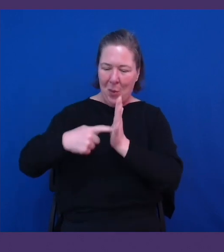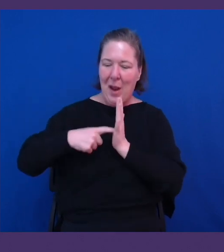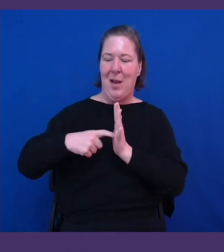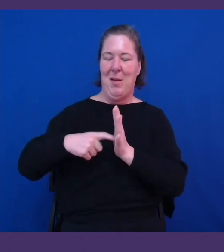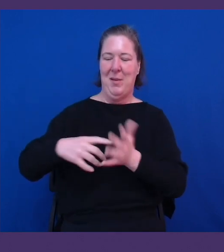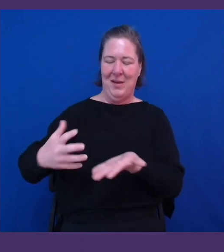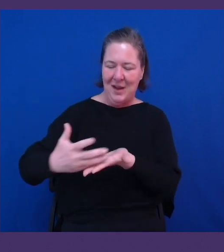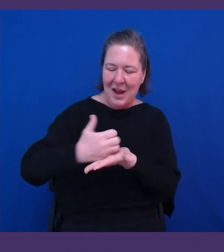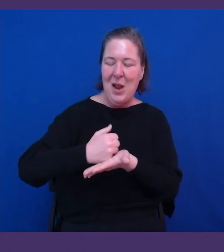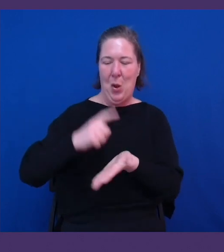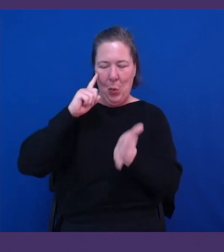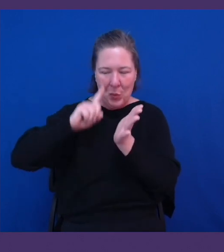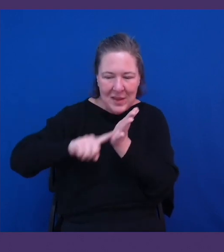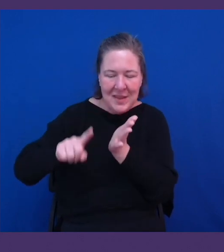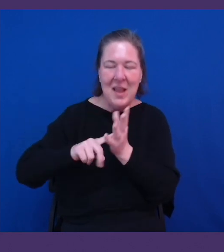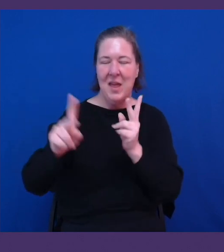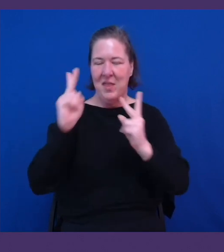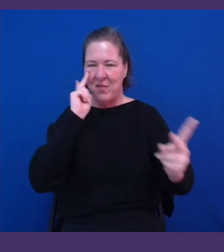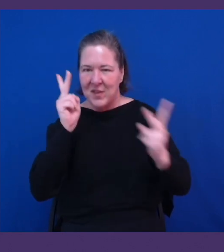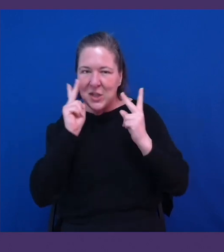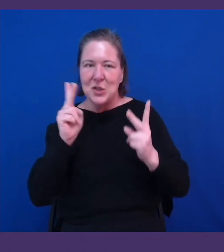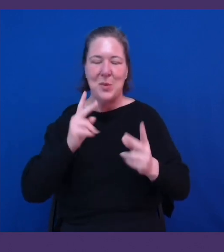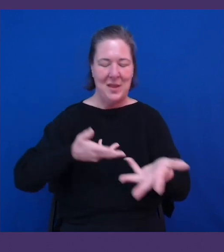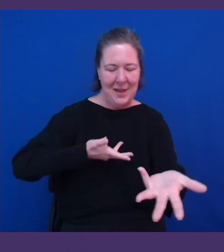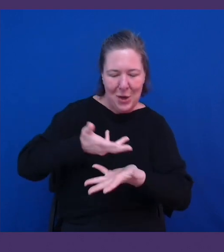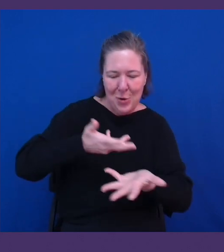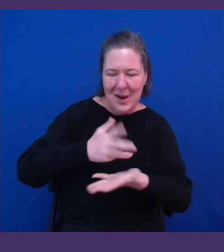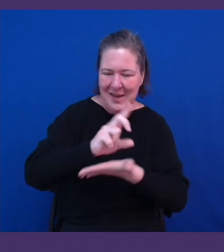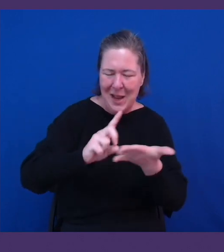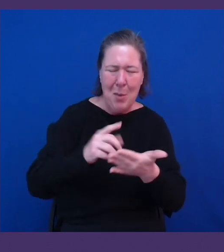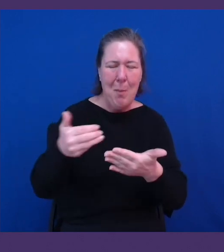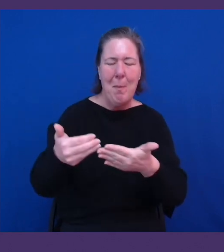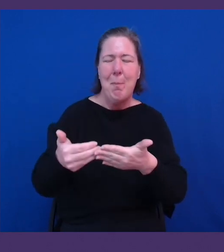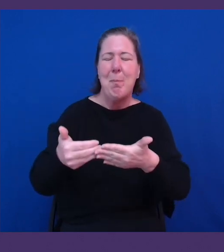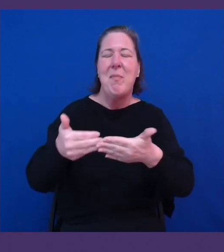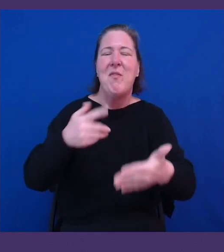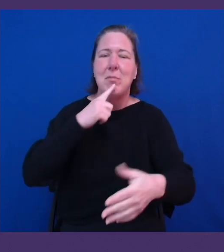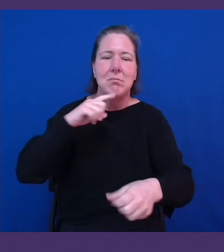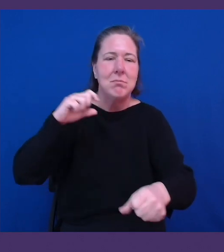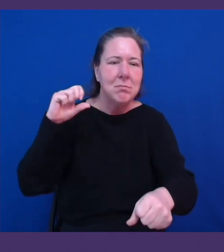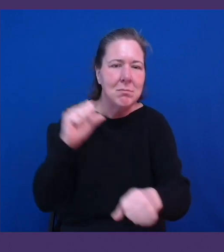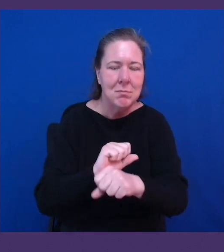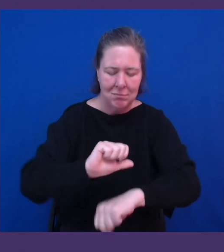the interaction design, long before you get to actually implementing anything at the code level.